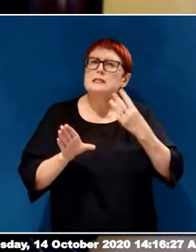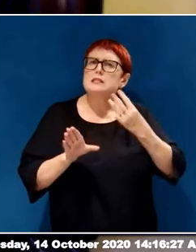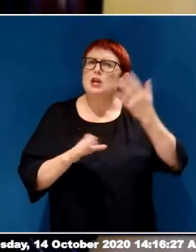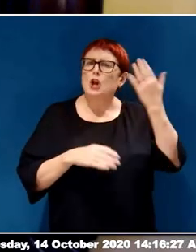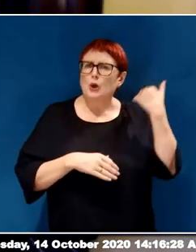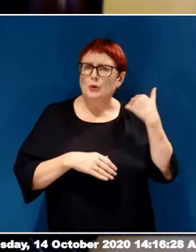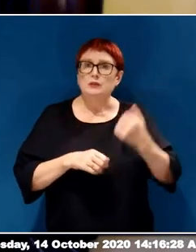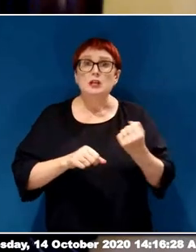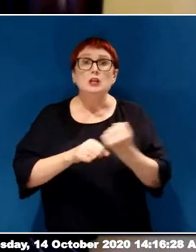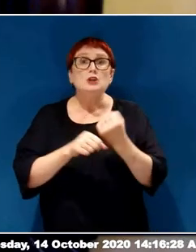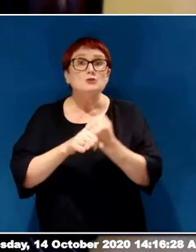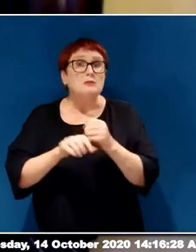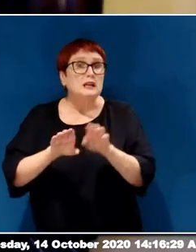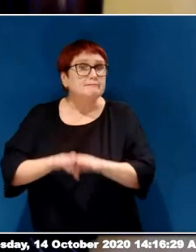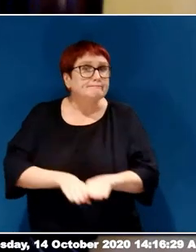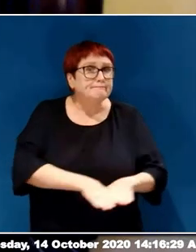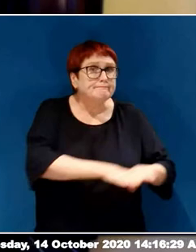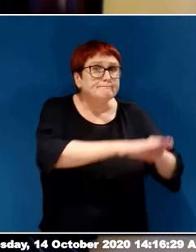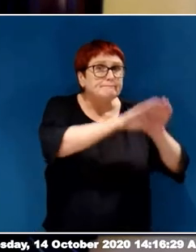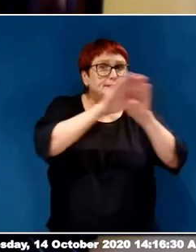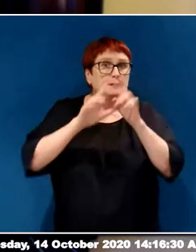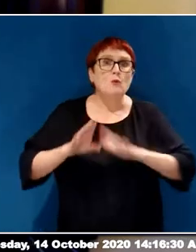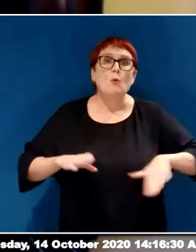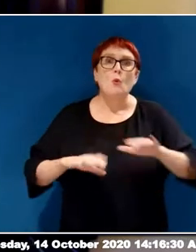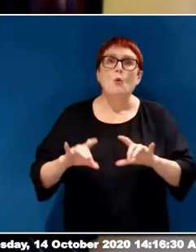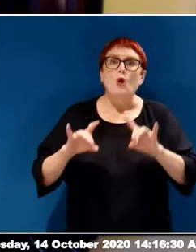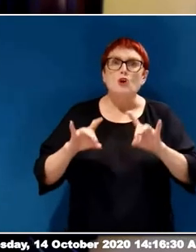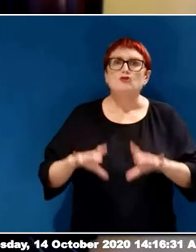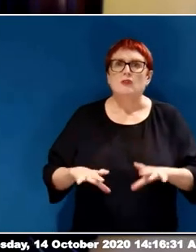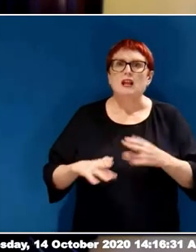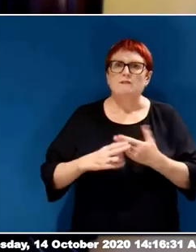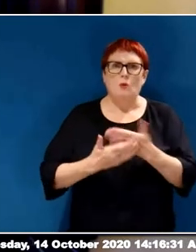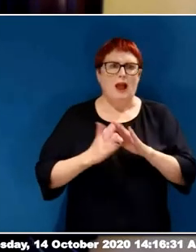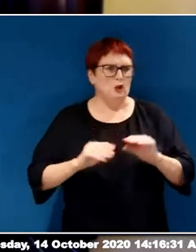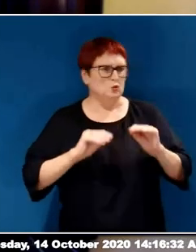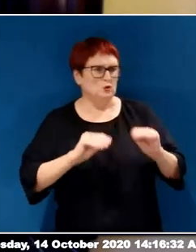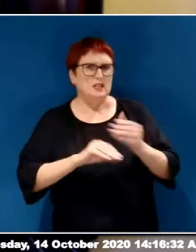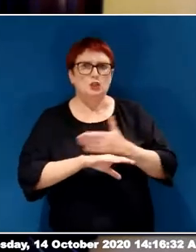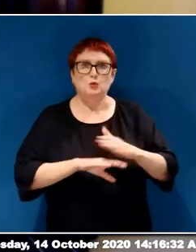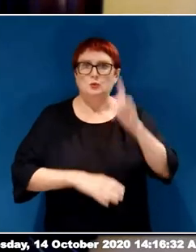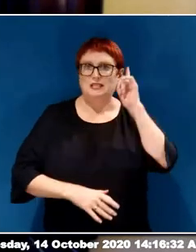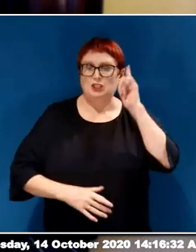The training of teachers, known as initial teacher education, is accredited